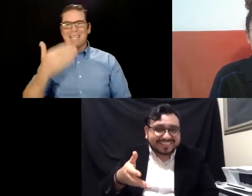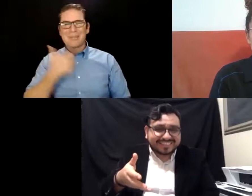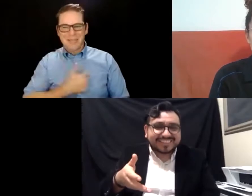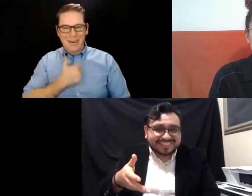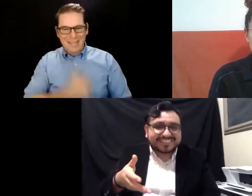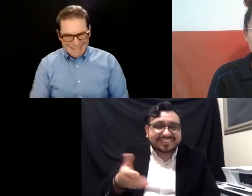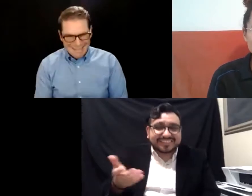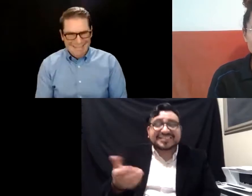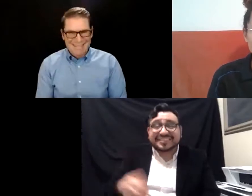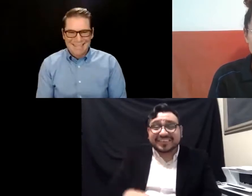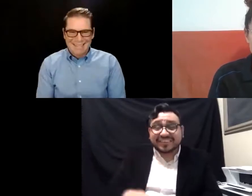Thank you, sorry.